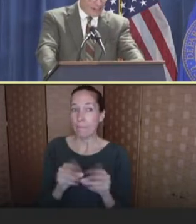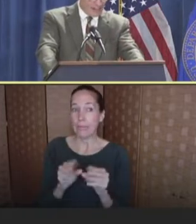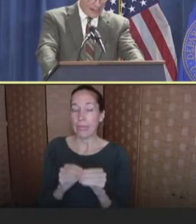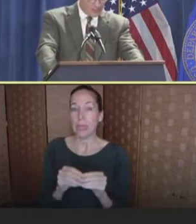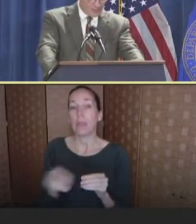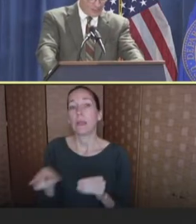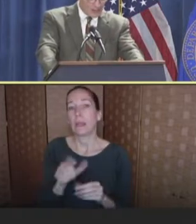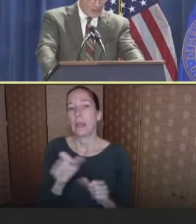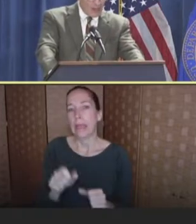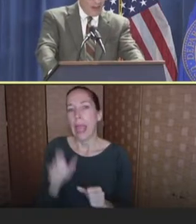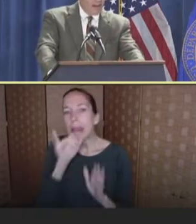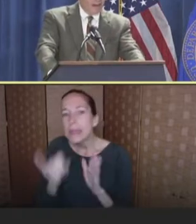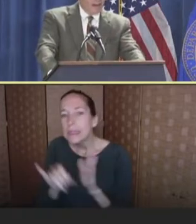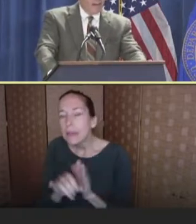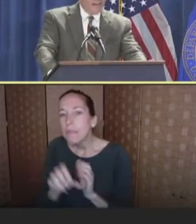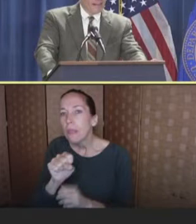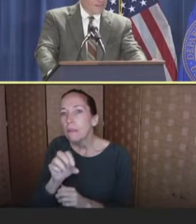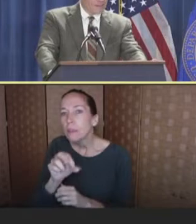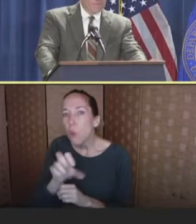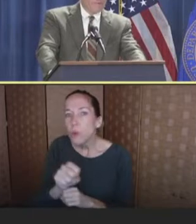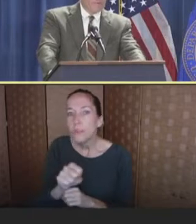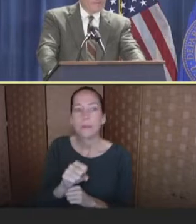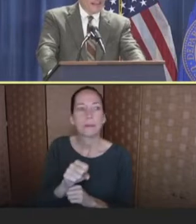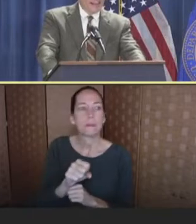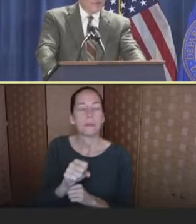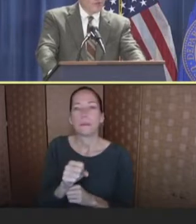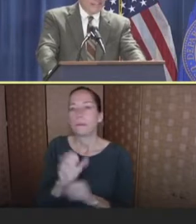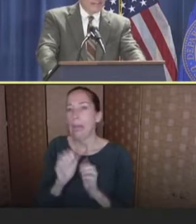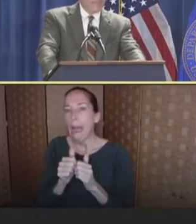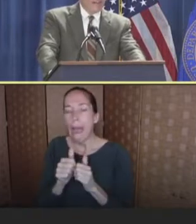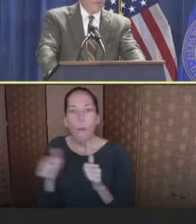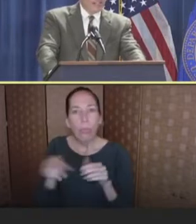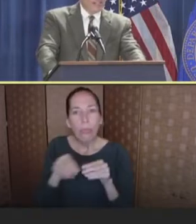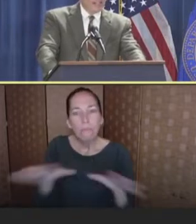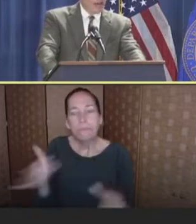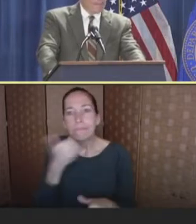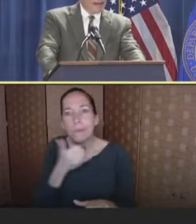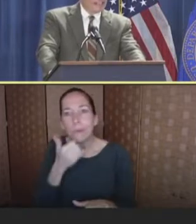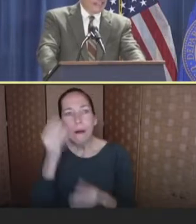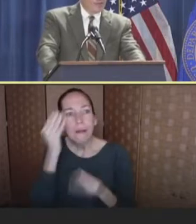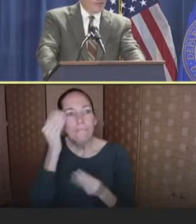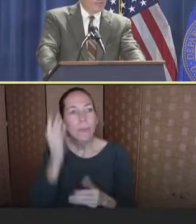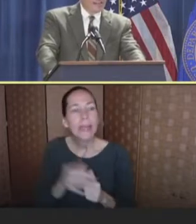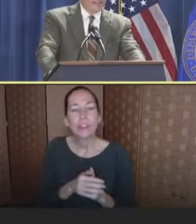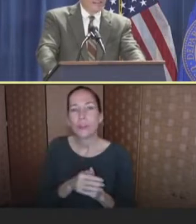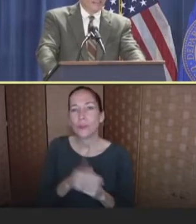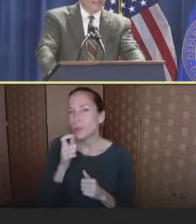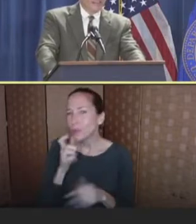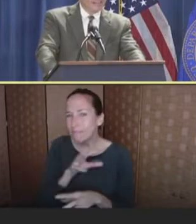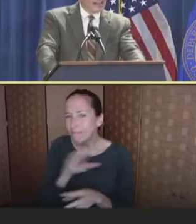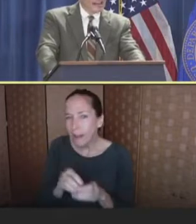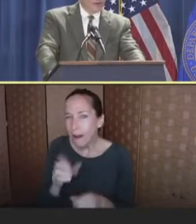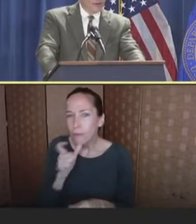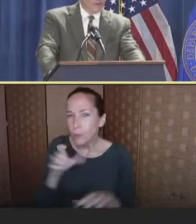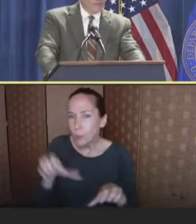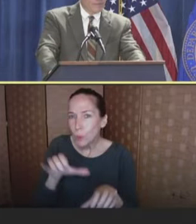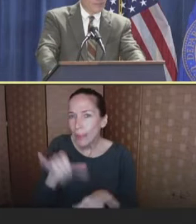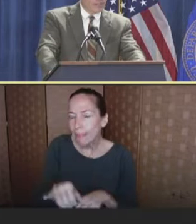and actors. And the purpose to that is to identify ways to combat dangerous and inaccurate information